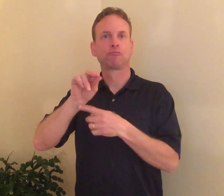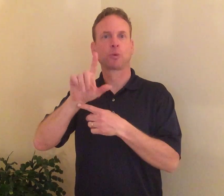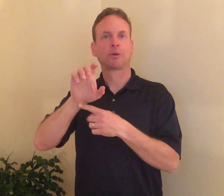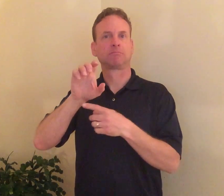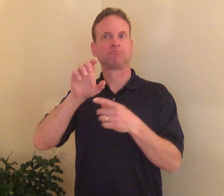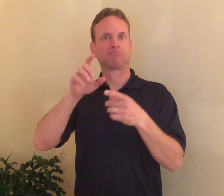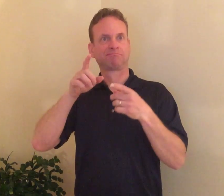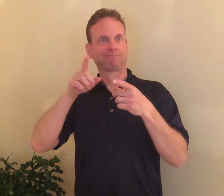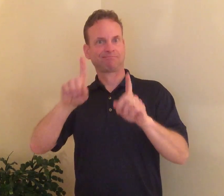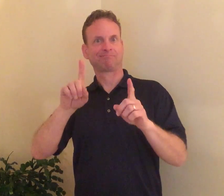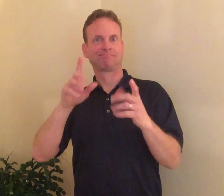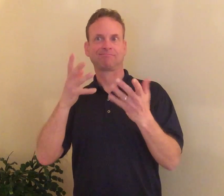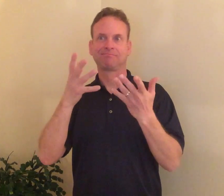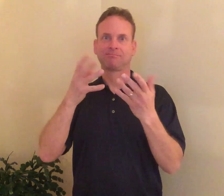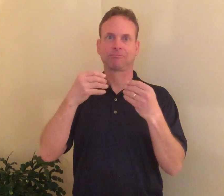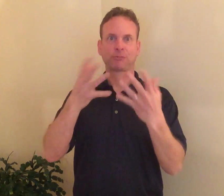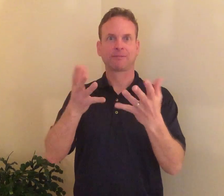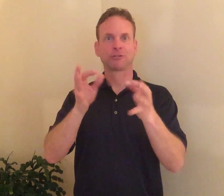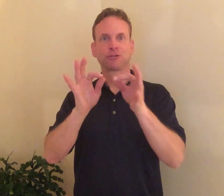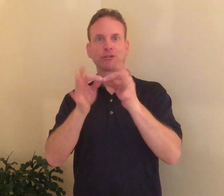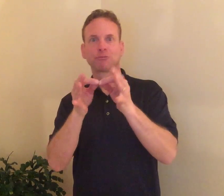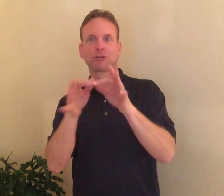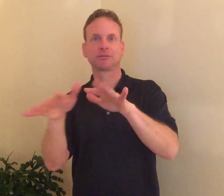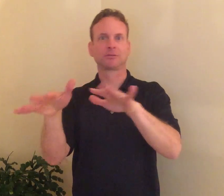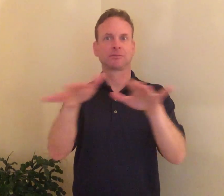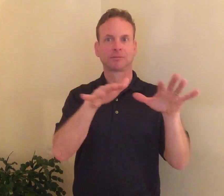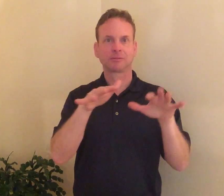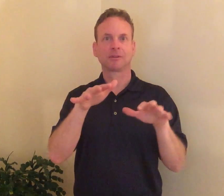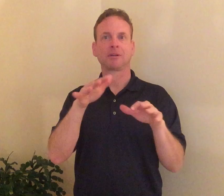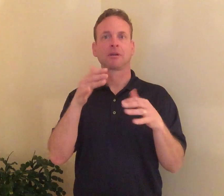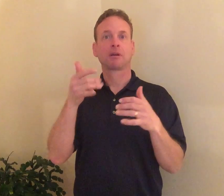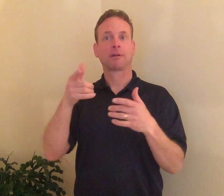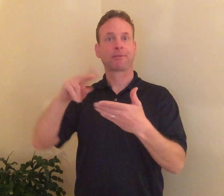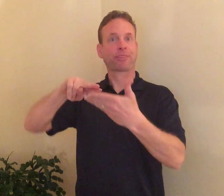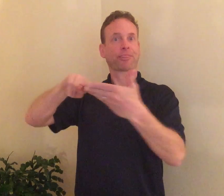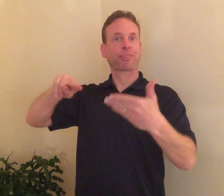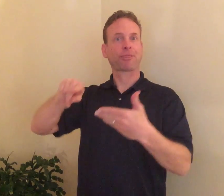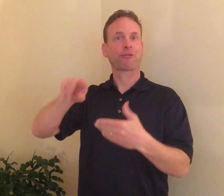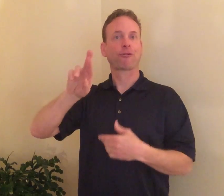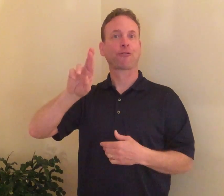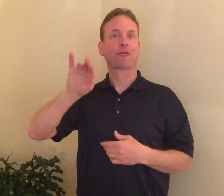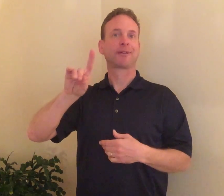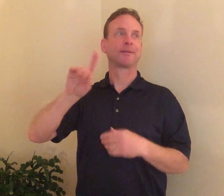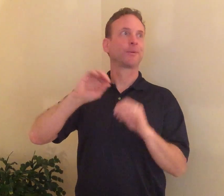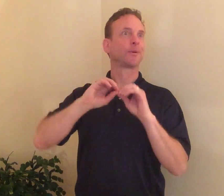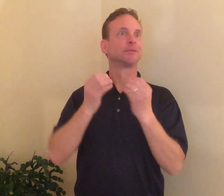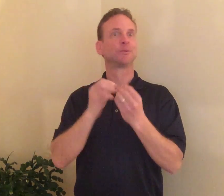in the provision of interpreters, and for them to bear the label of RID Organization